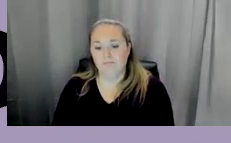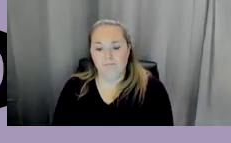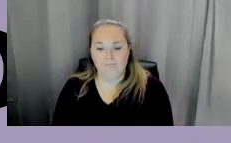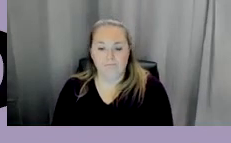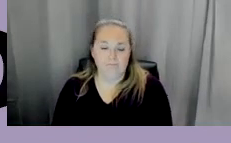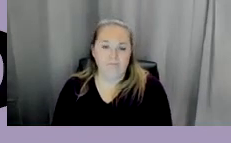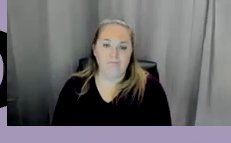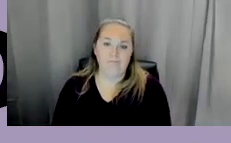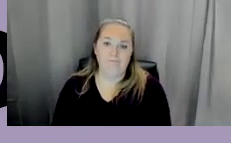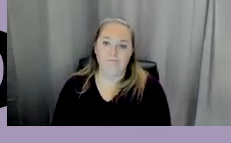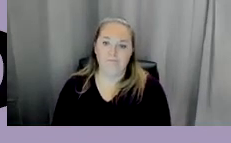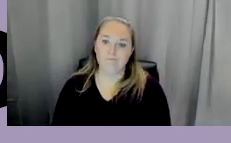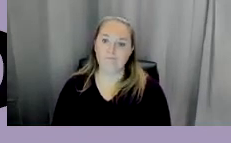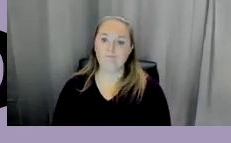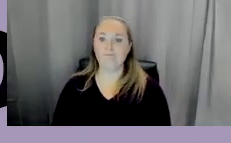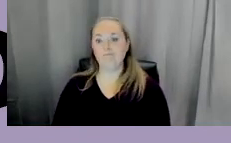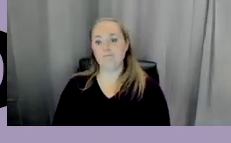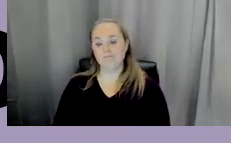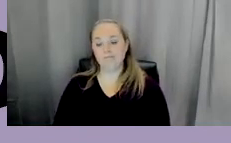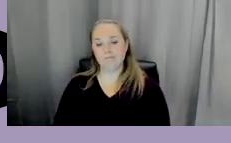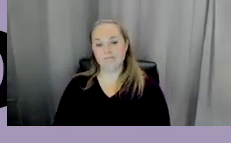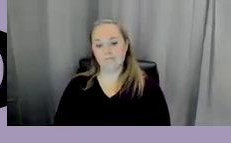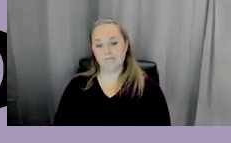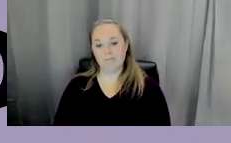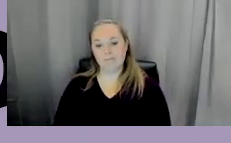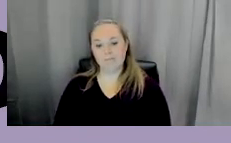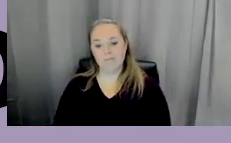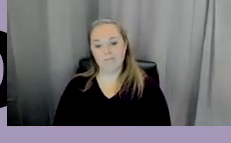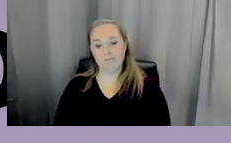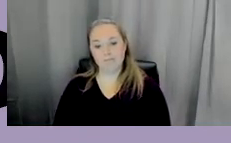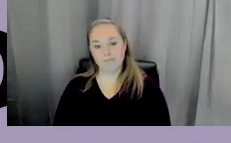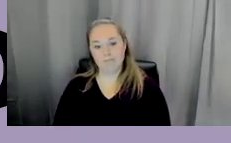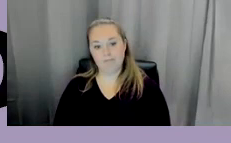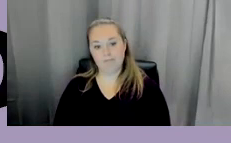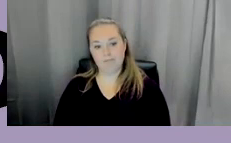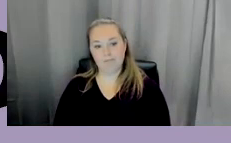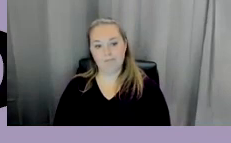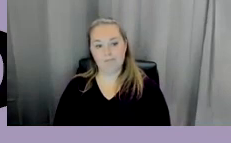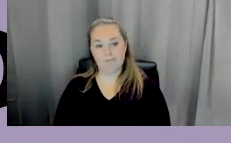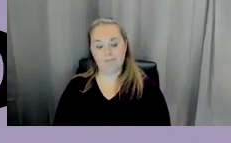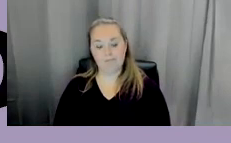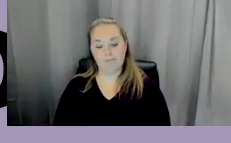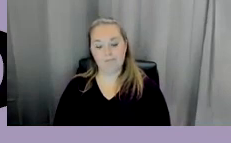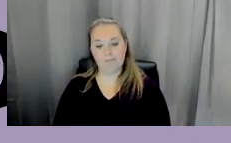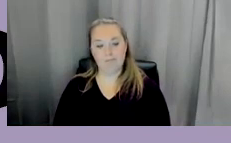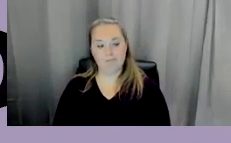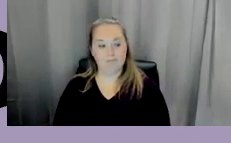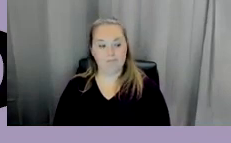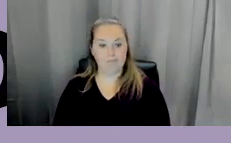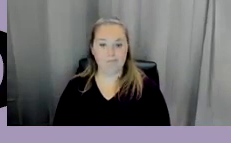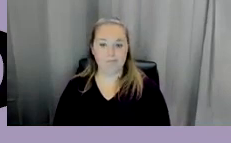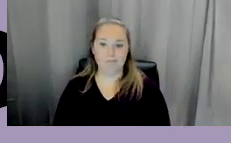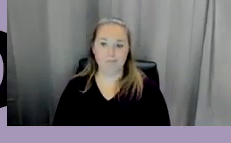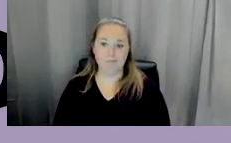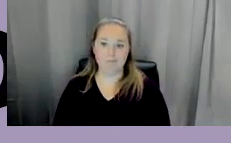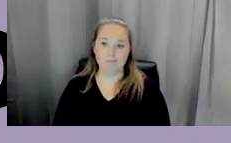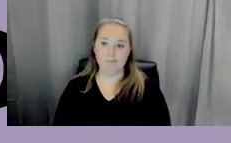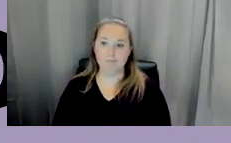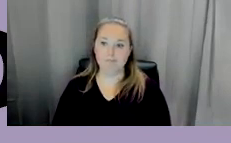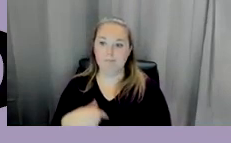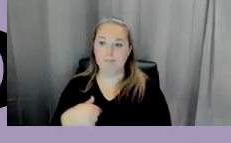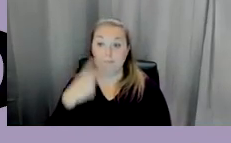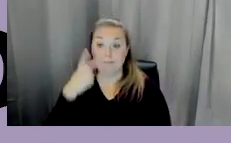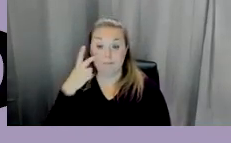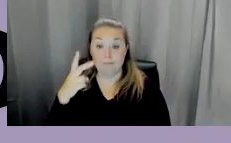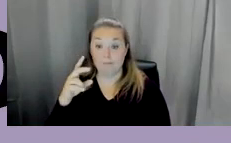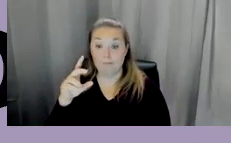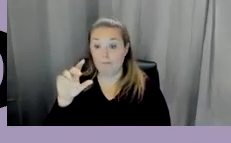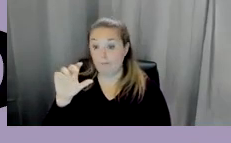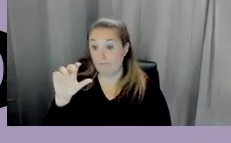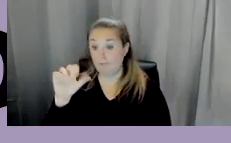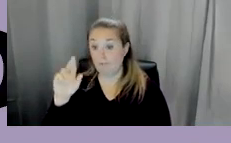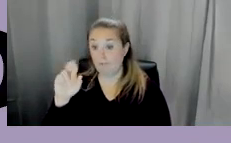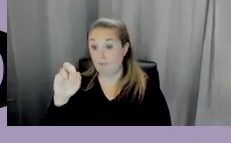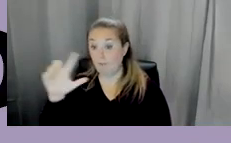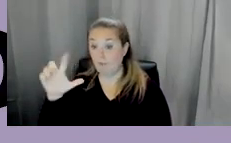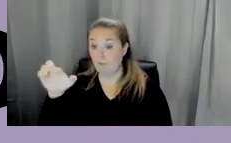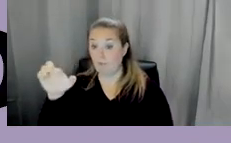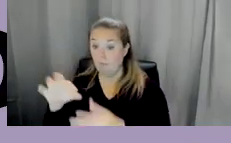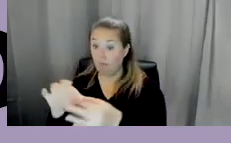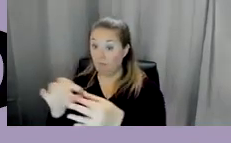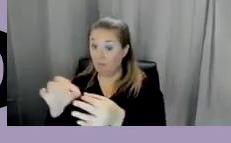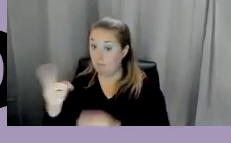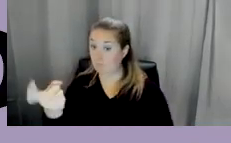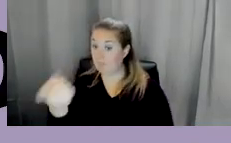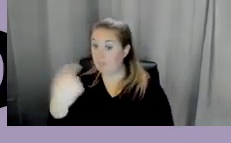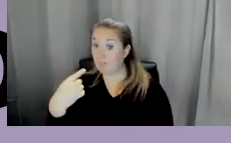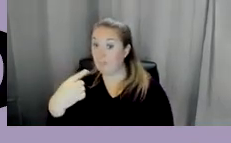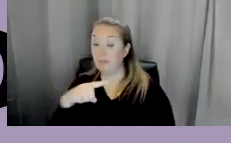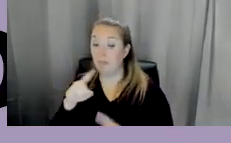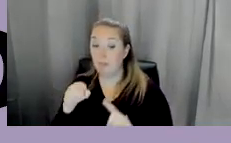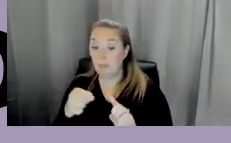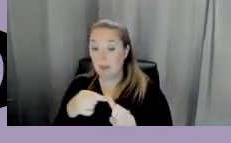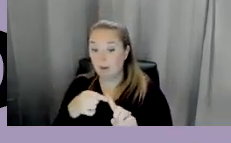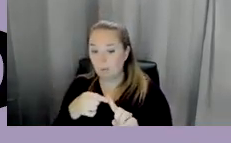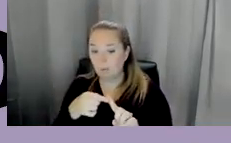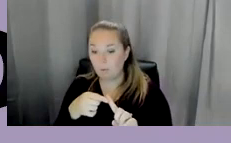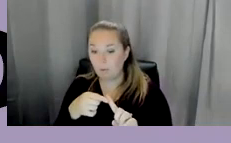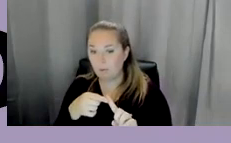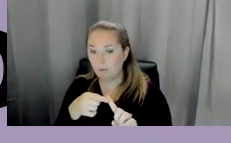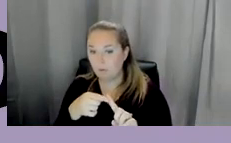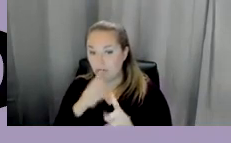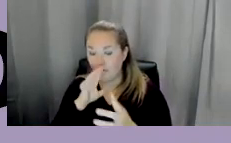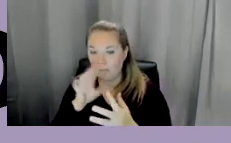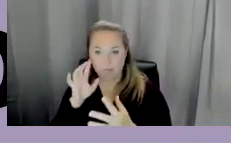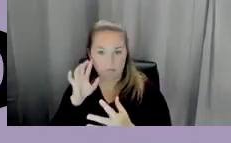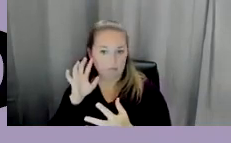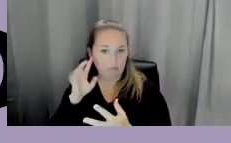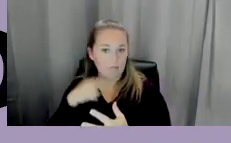THE TEXT AND WHAT'S IN THE RFP .